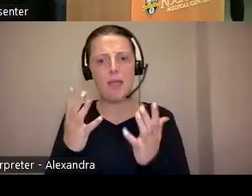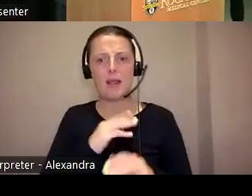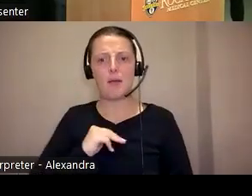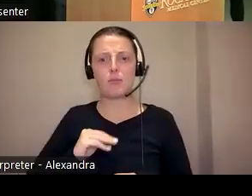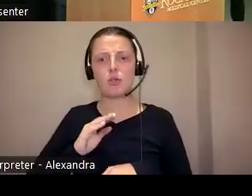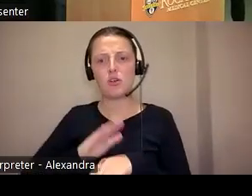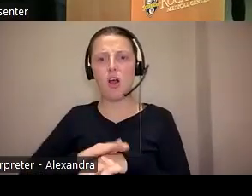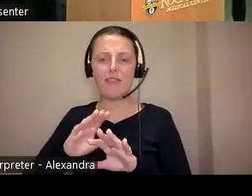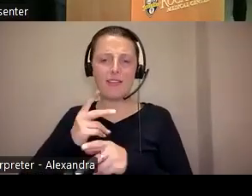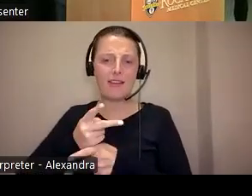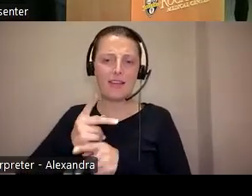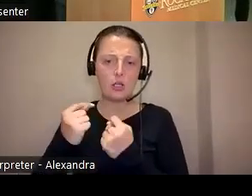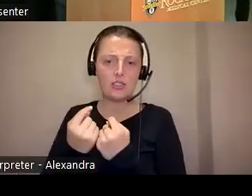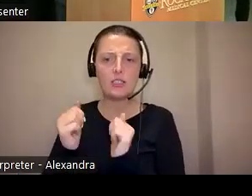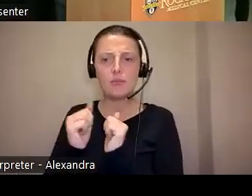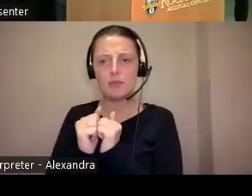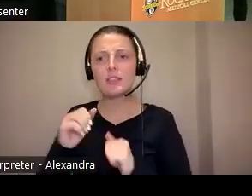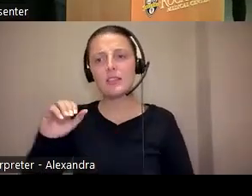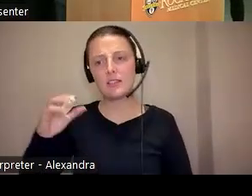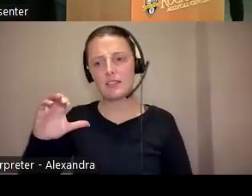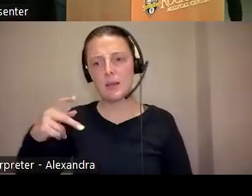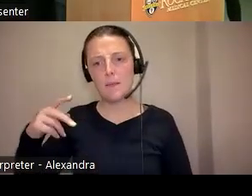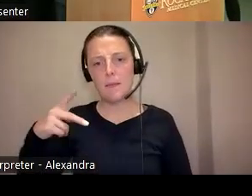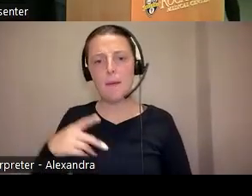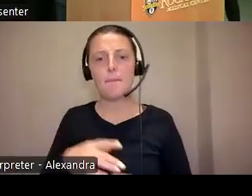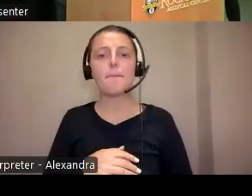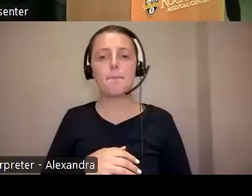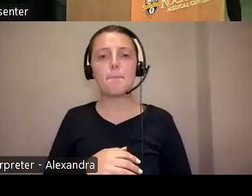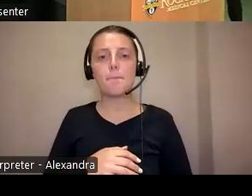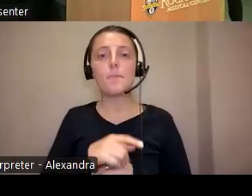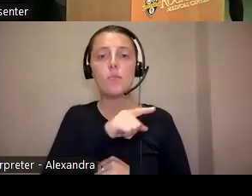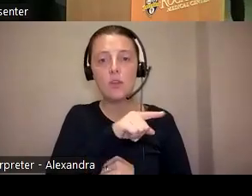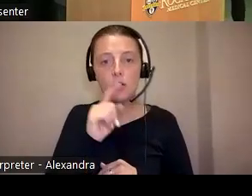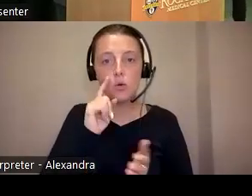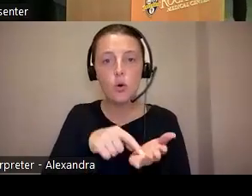first bar we see here uh peer support specialists followed by crisis specialists nurse practitioners